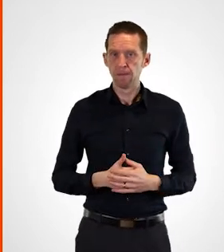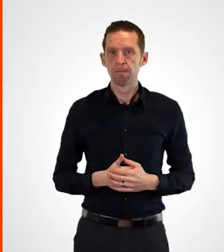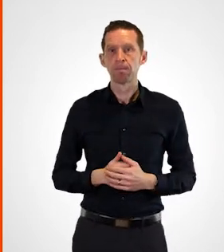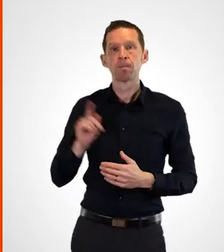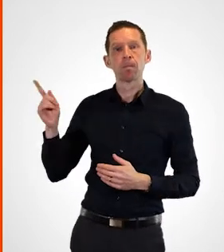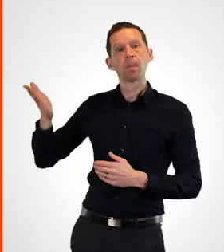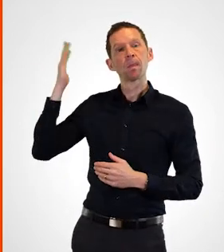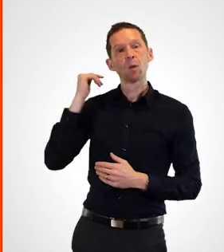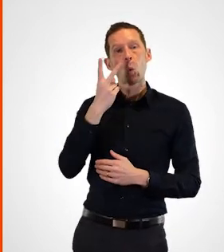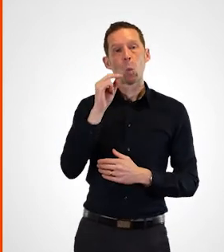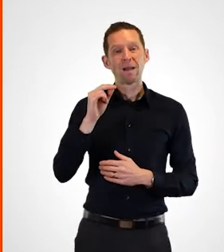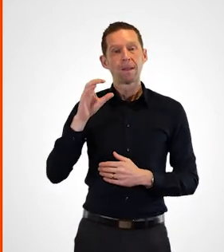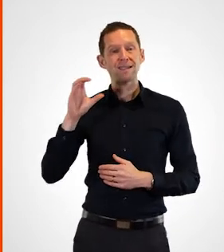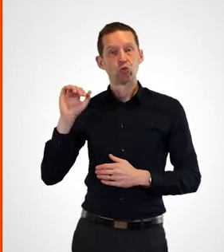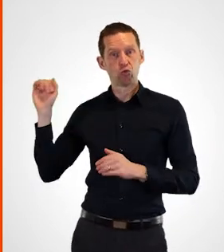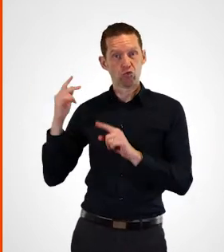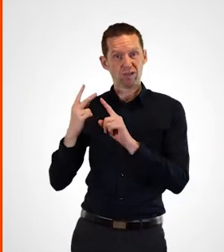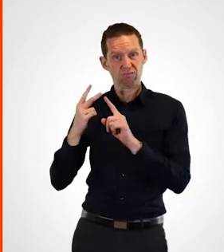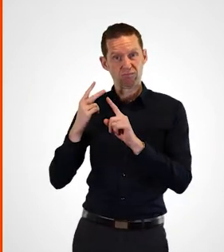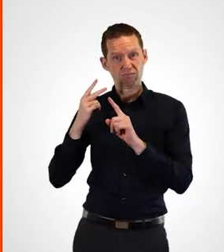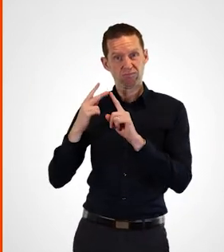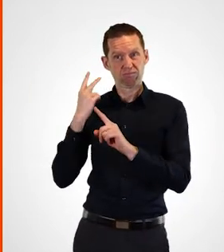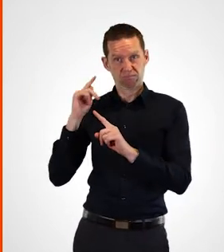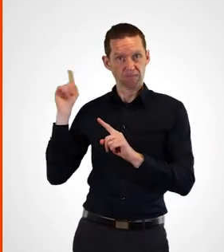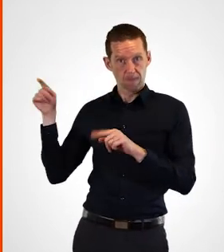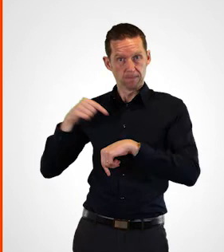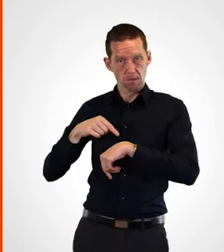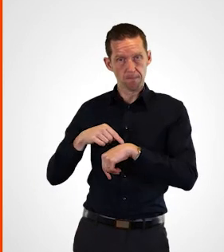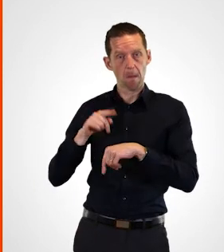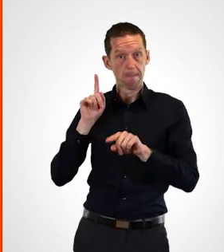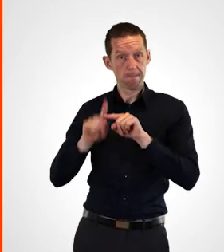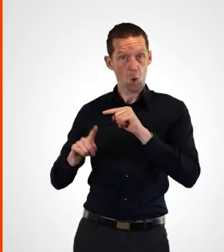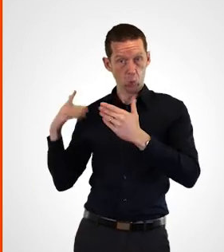Rather, the 20th century view, for most of the 20th century,